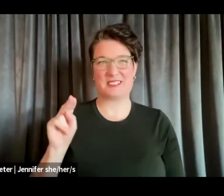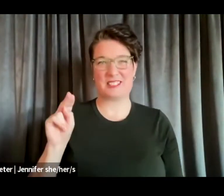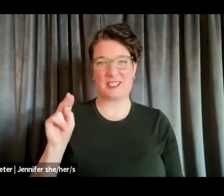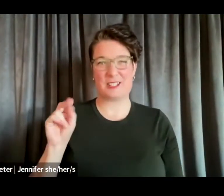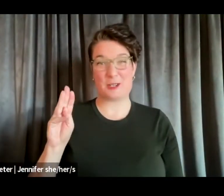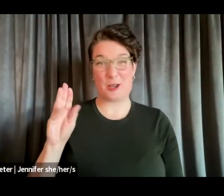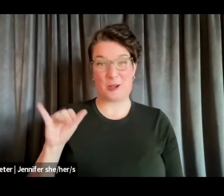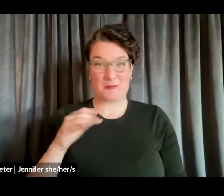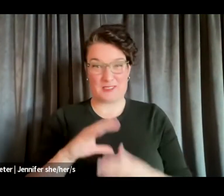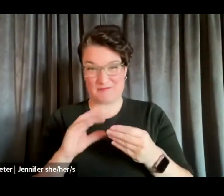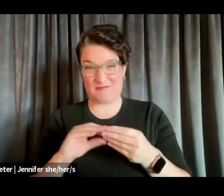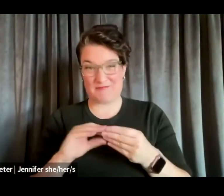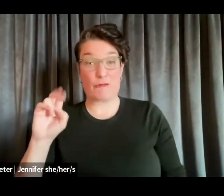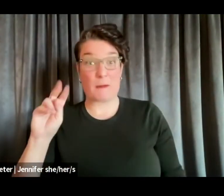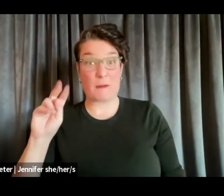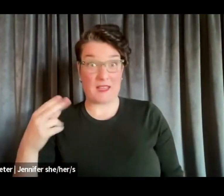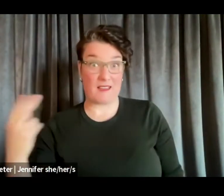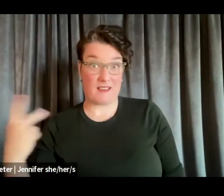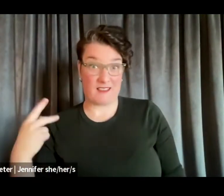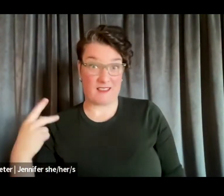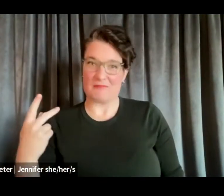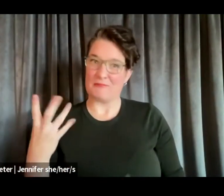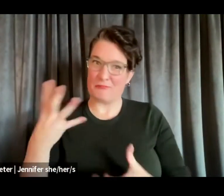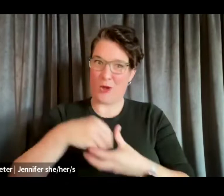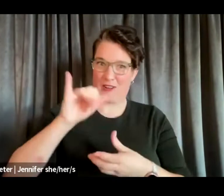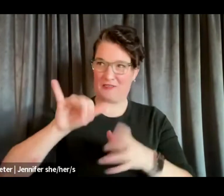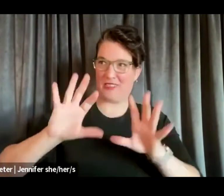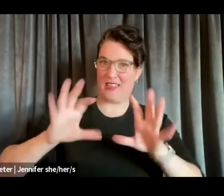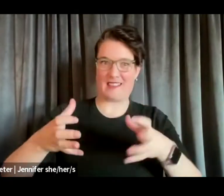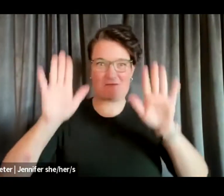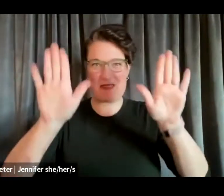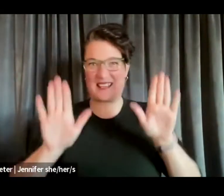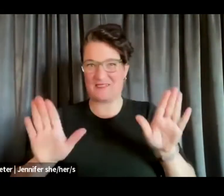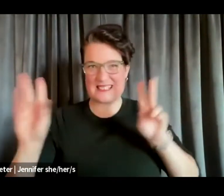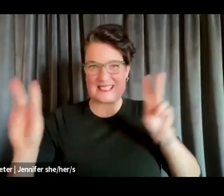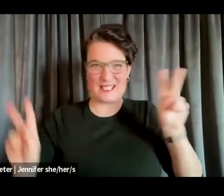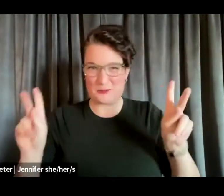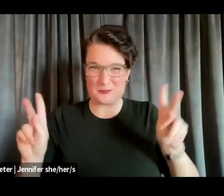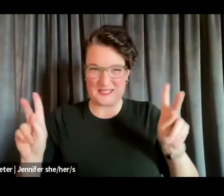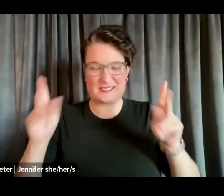Nomy: Rebekah and I are two of those magnificent humans and we are both